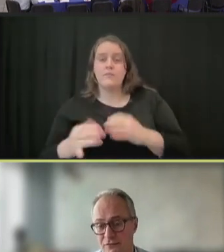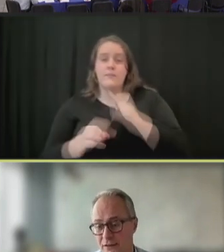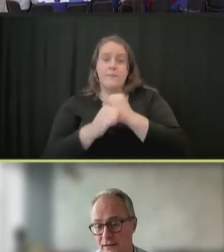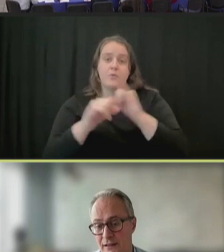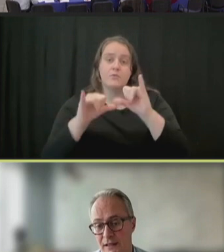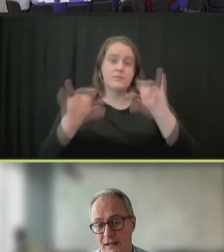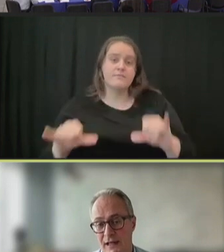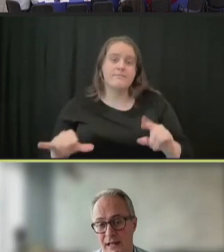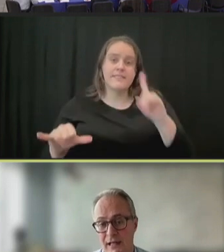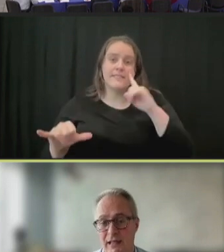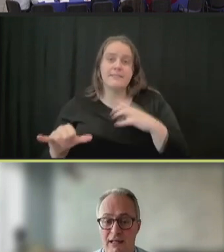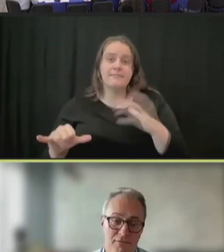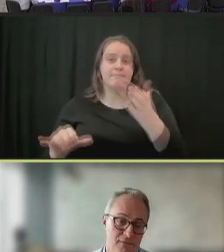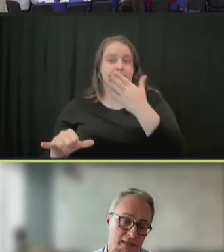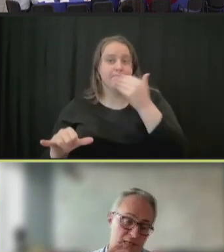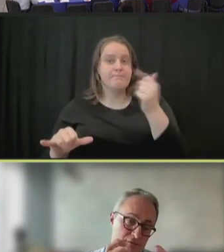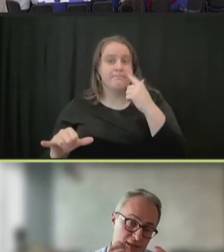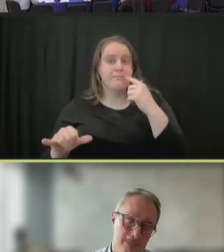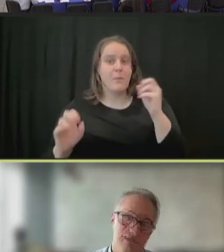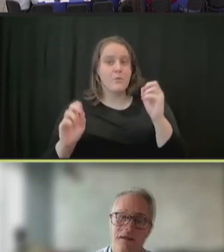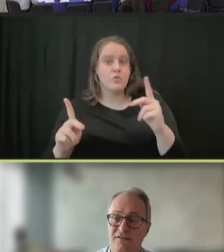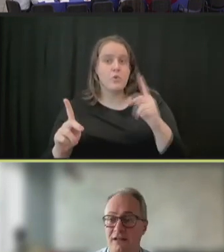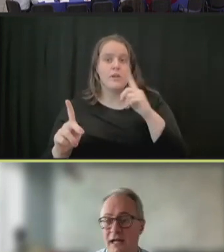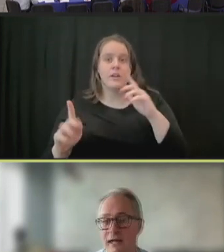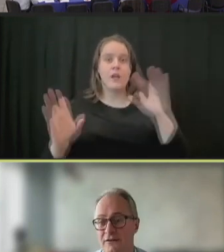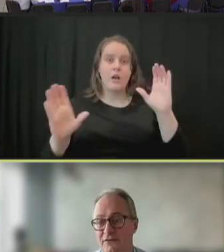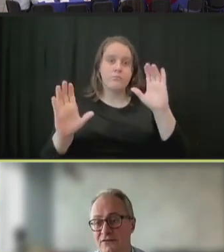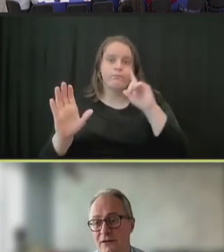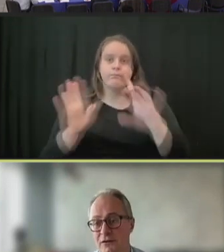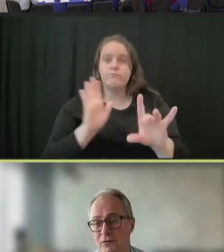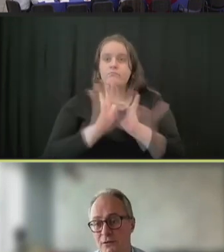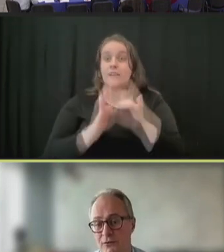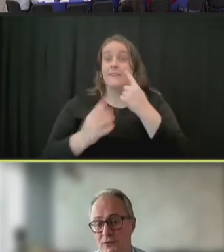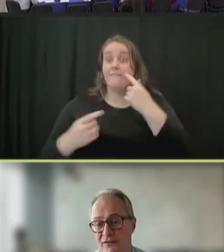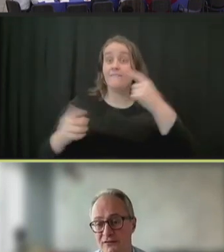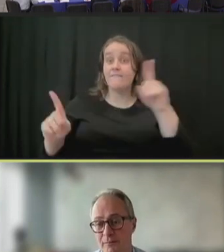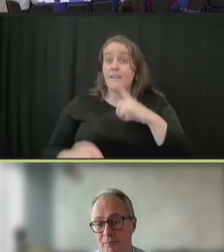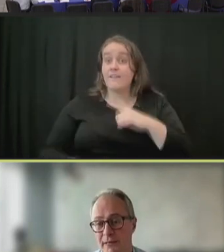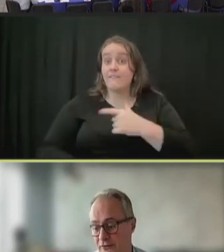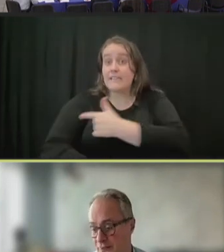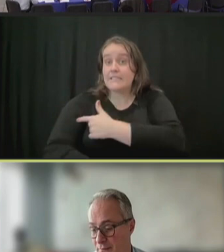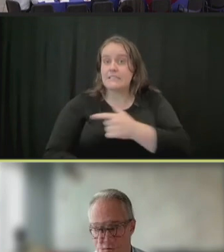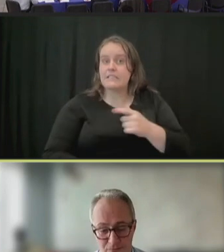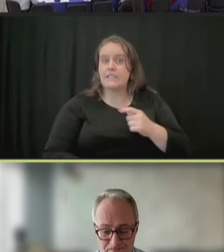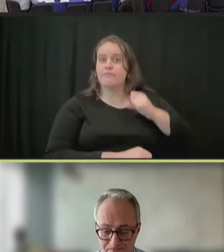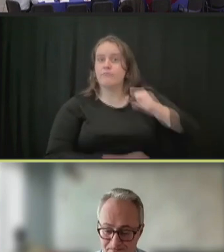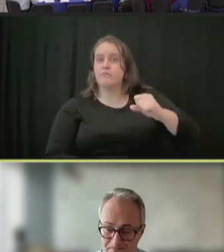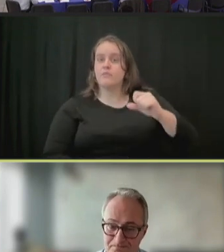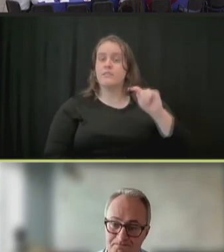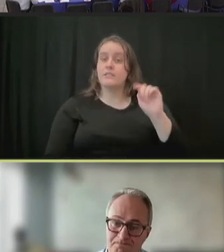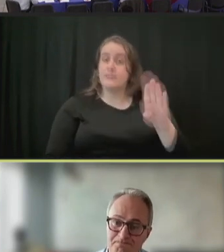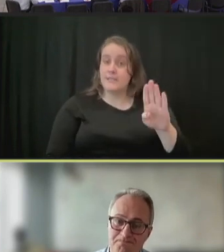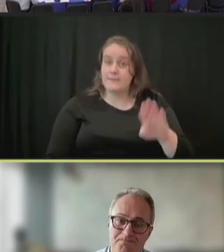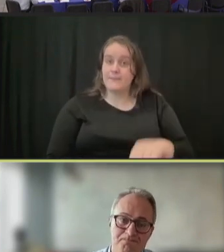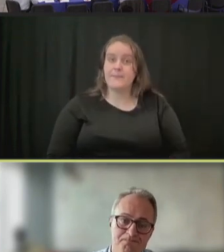find an effective vaccine against tuberculosis. Thank you very much.